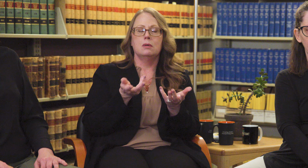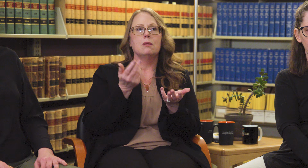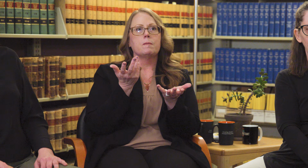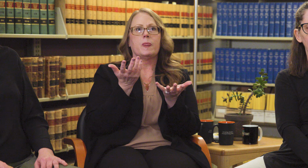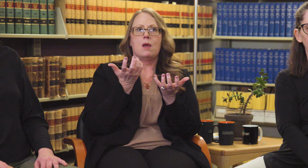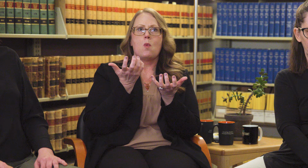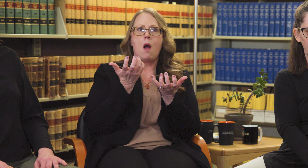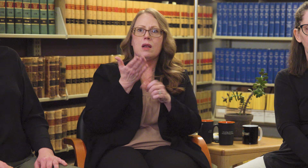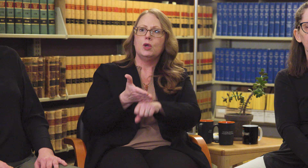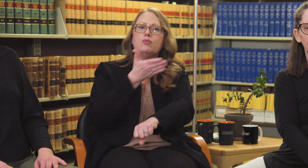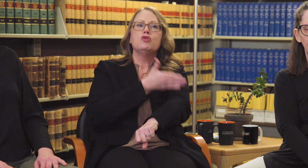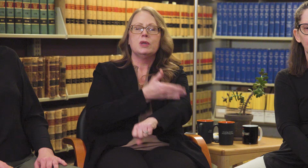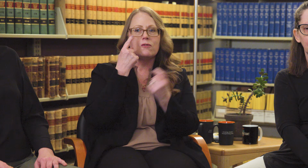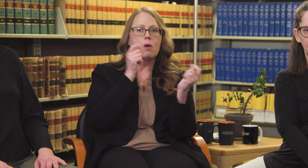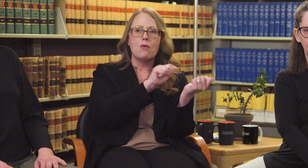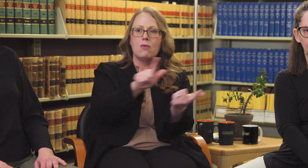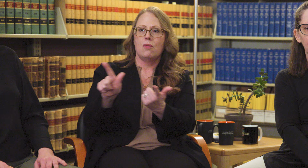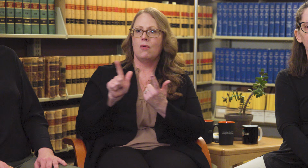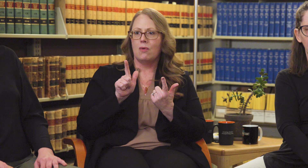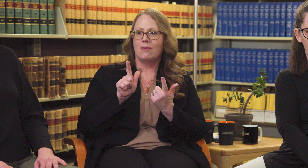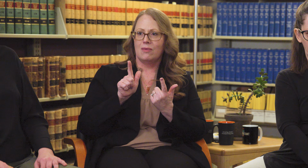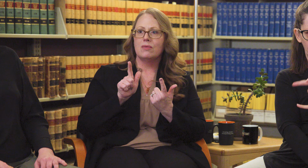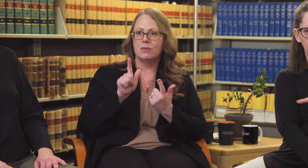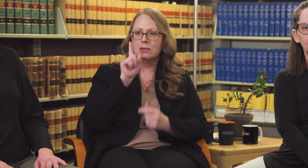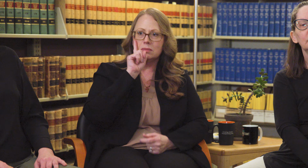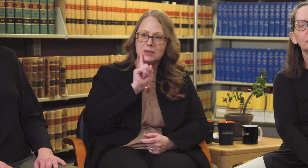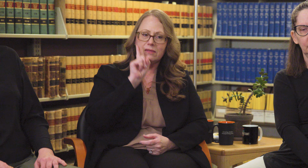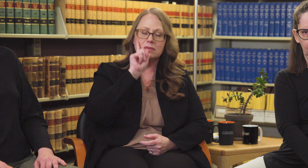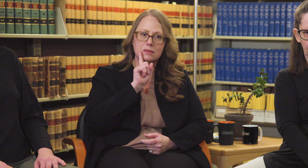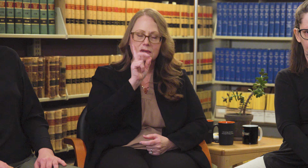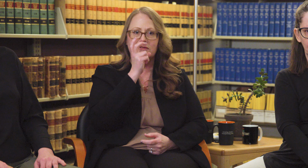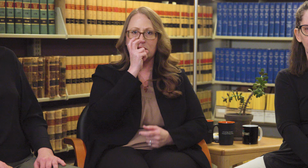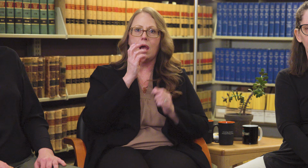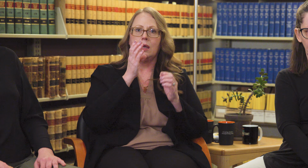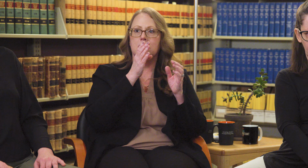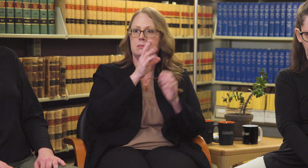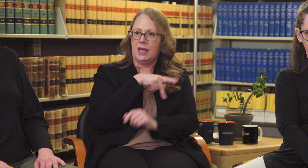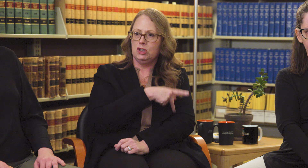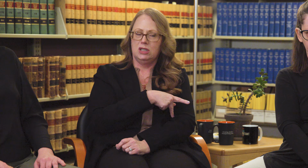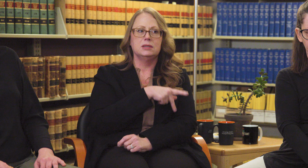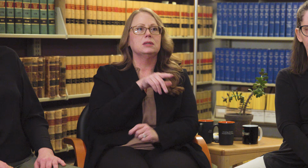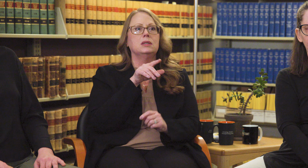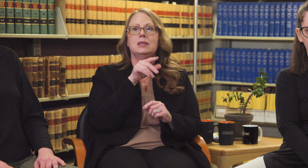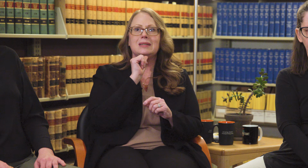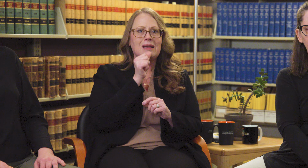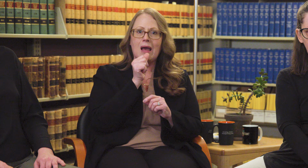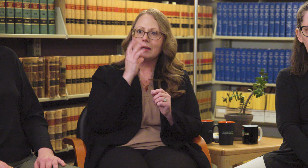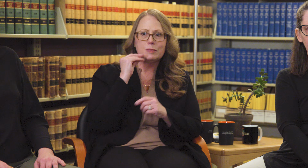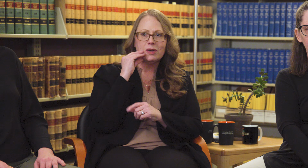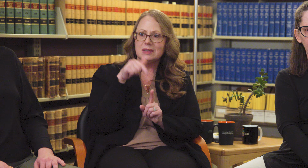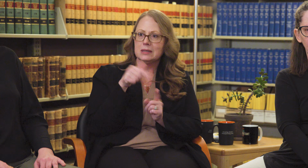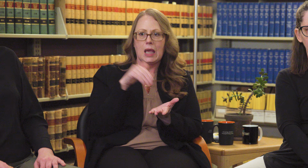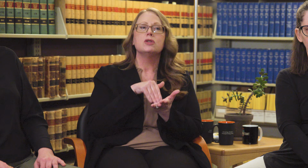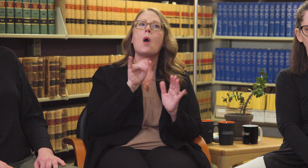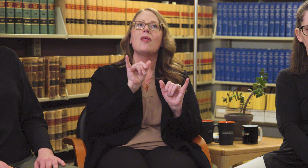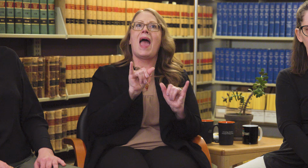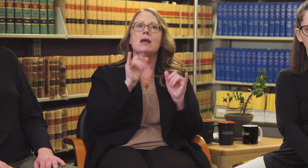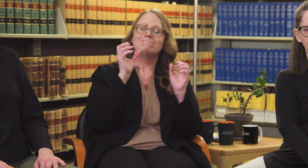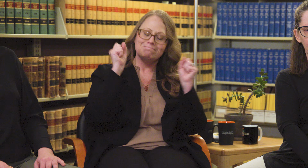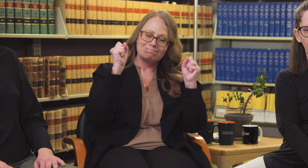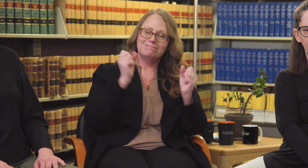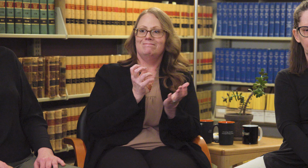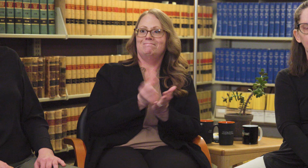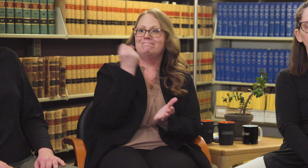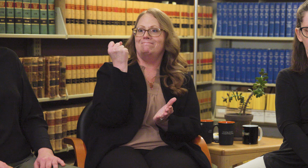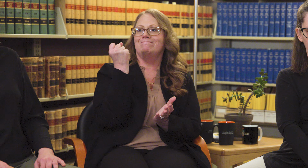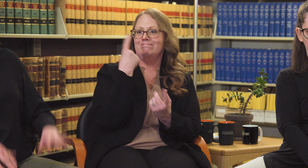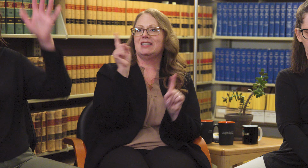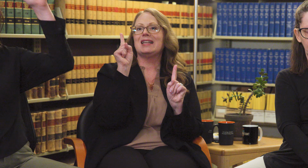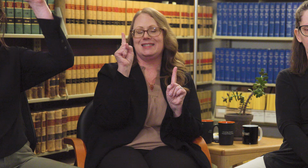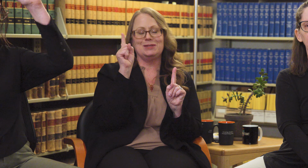They want improvements for all Deaf and DeafBlind patients so no one else has to experience that again. So, in that regard, this settlement was a major victory.